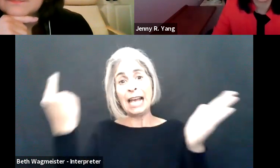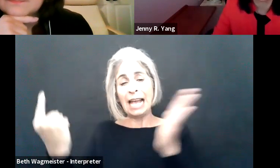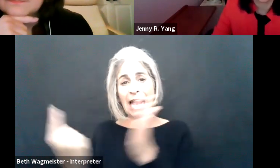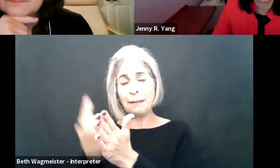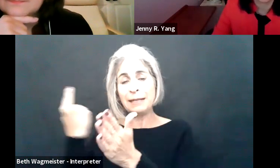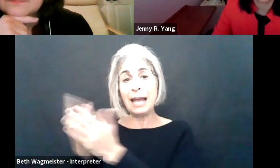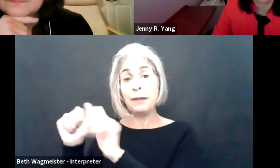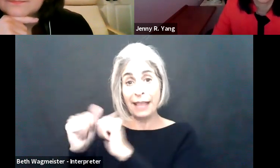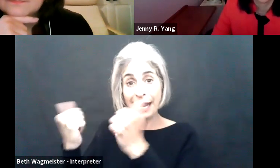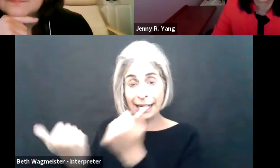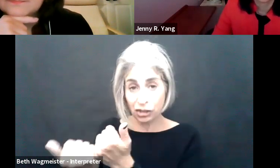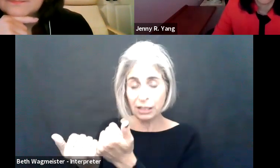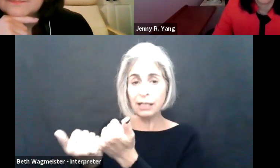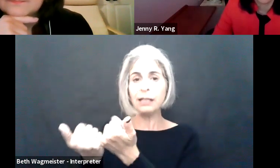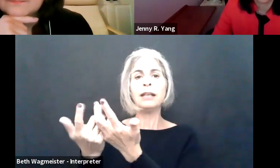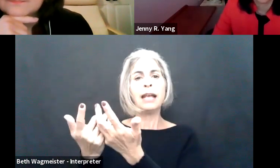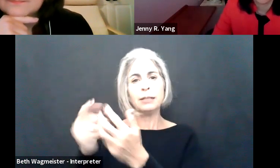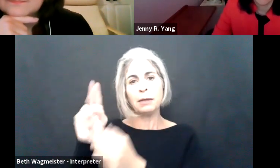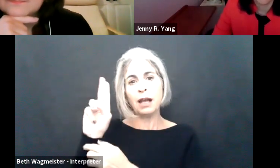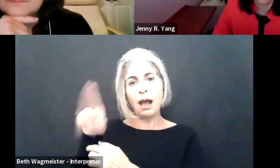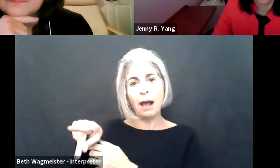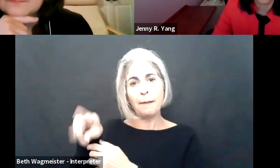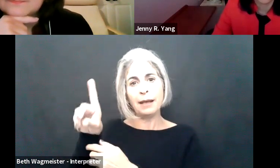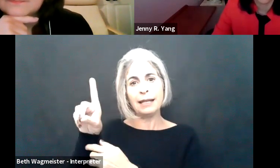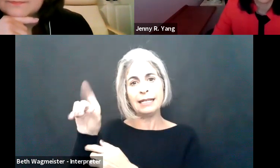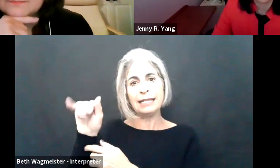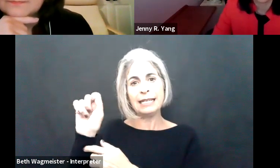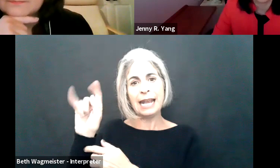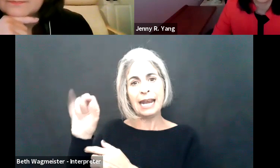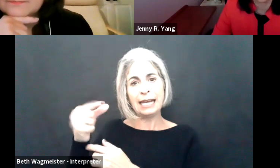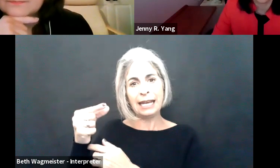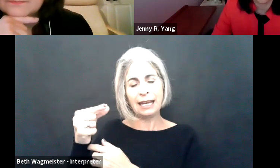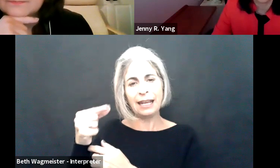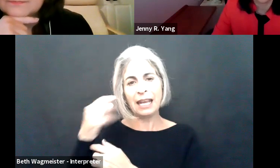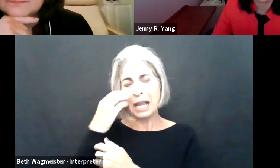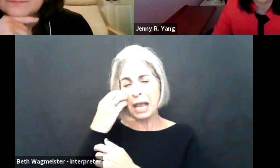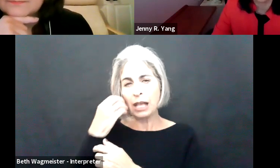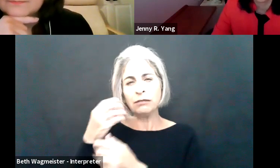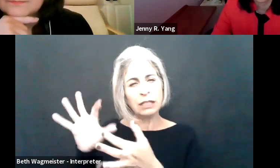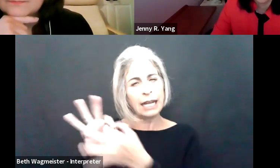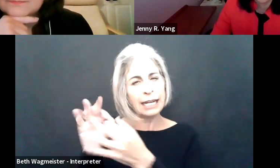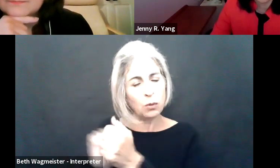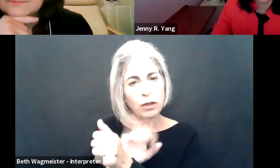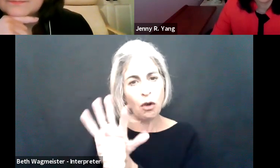of covid on the workforce, and they will be periodically, the agency has been updating their guidance related to covid.